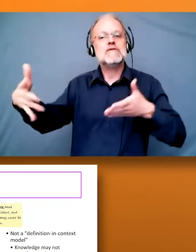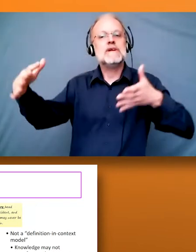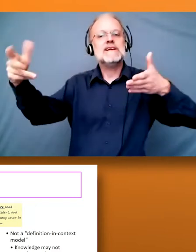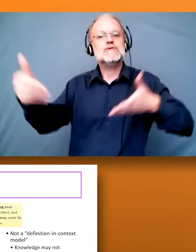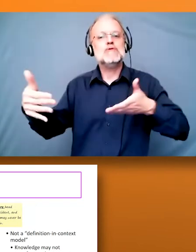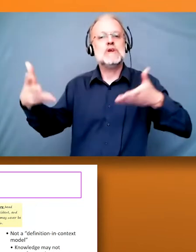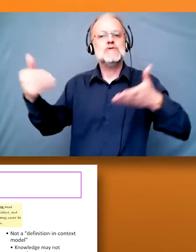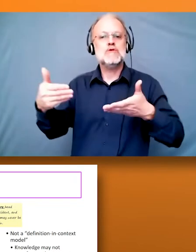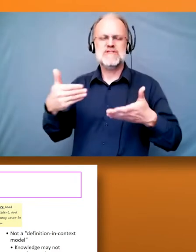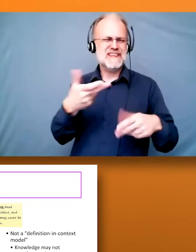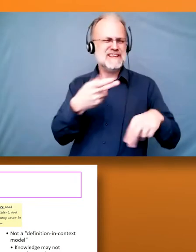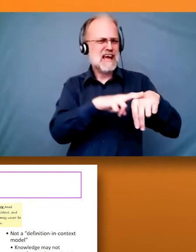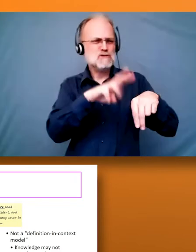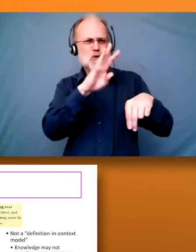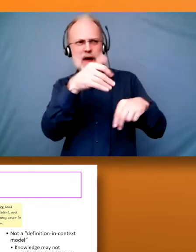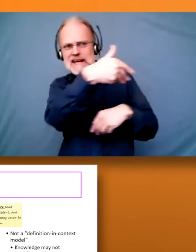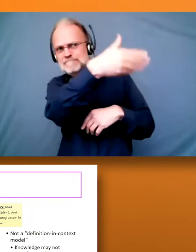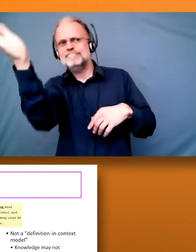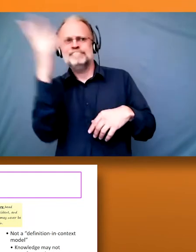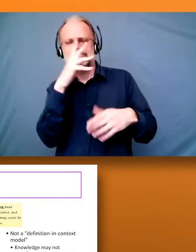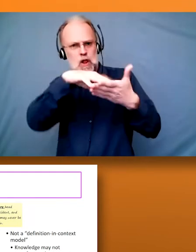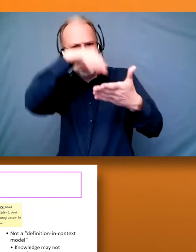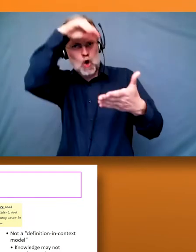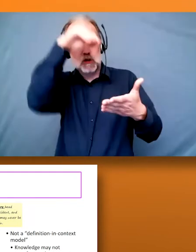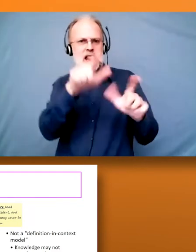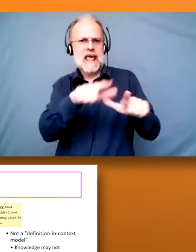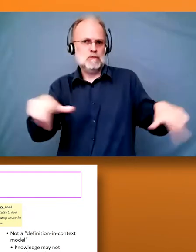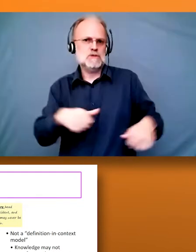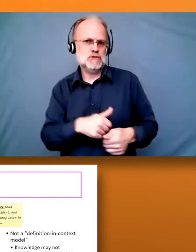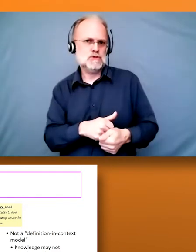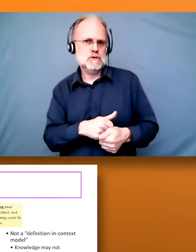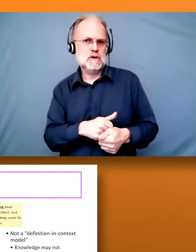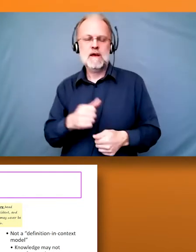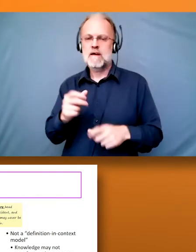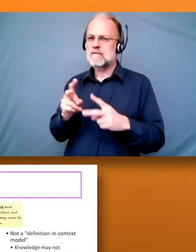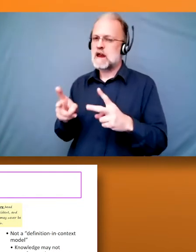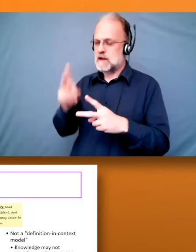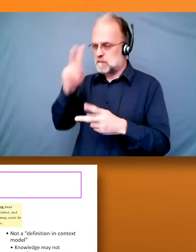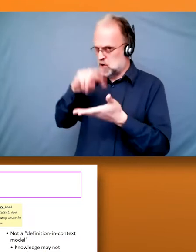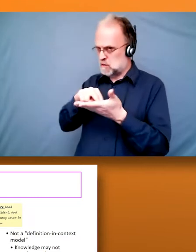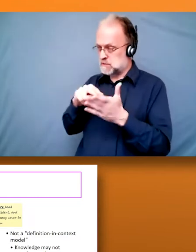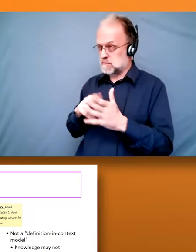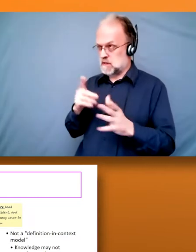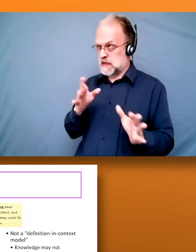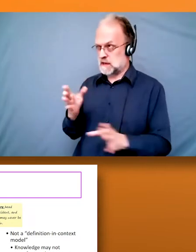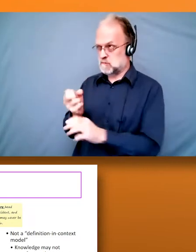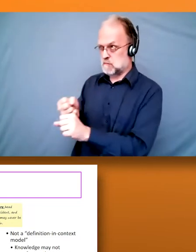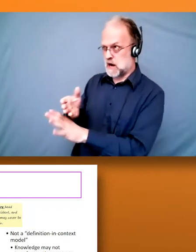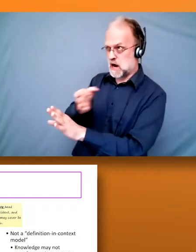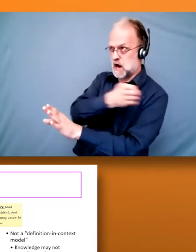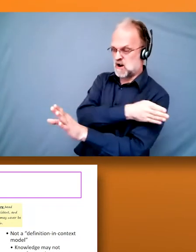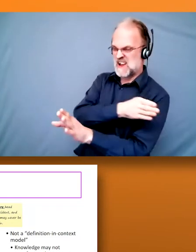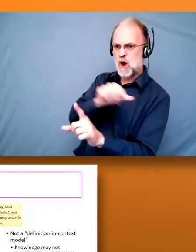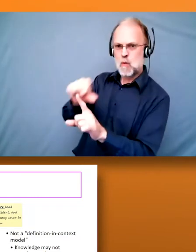it lends to the natural way that we learn language. So really that it's very, very purposeful, and I know it takes a lot of thinking,